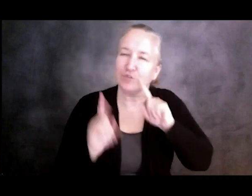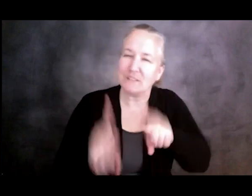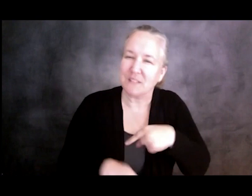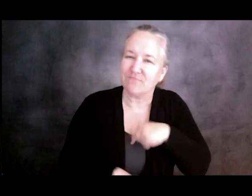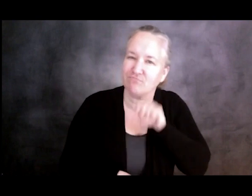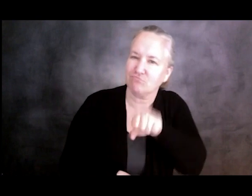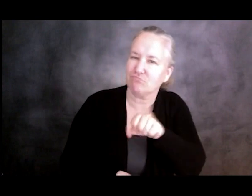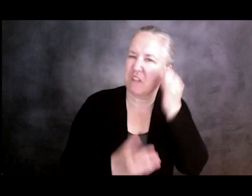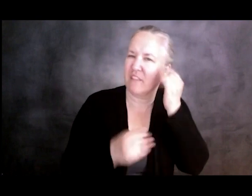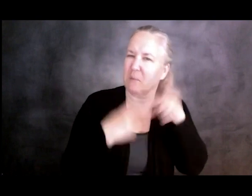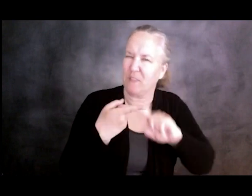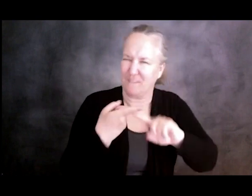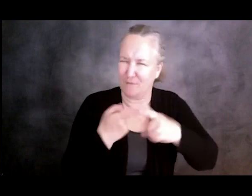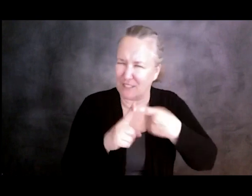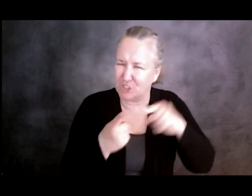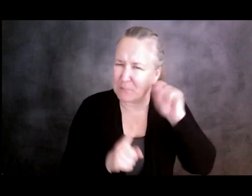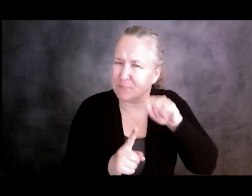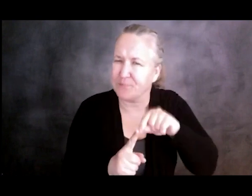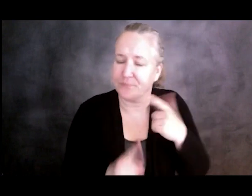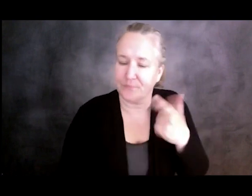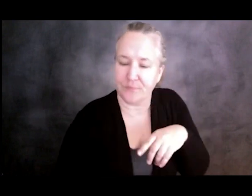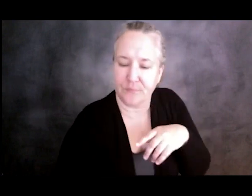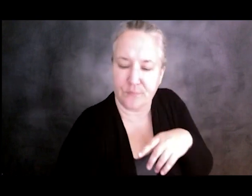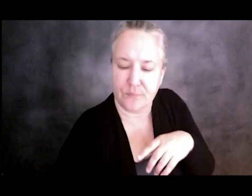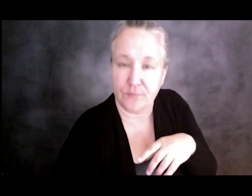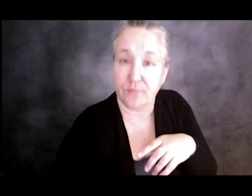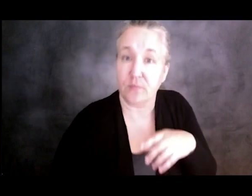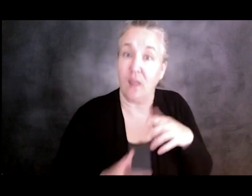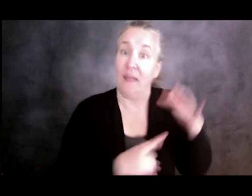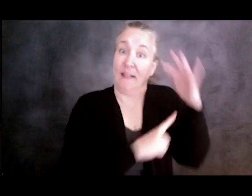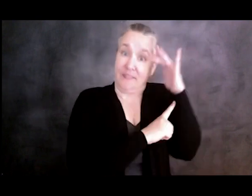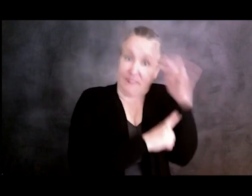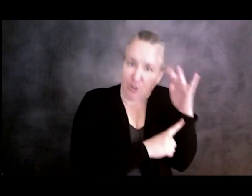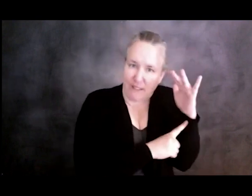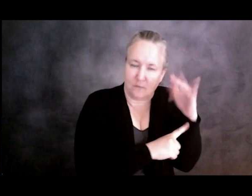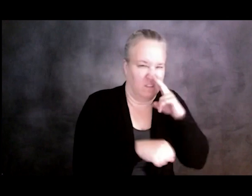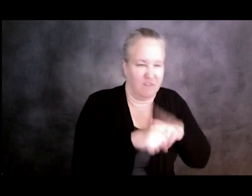about that friendship-- I mean, theorizing friendship, no fun, the politics of friendship.